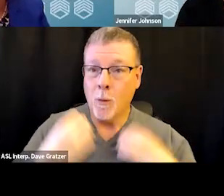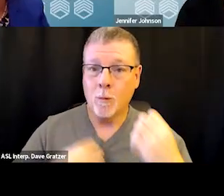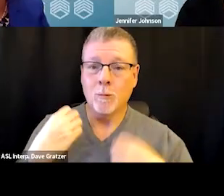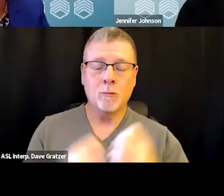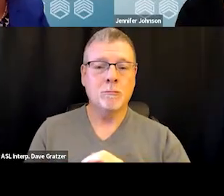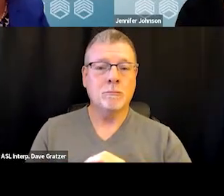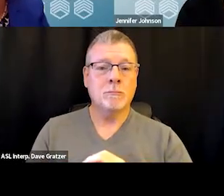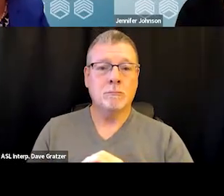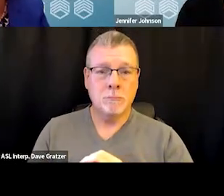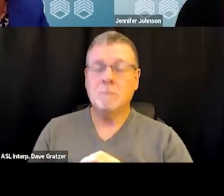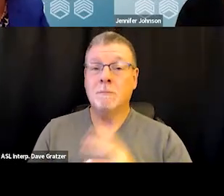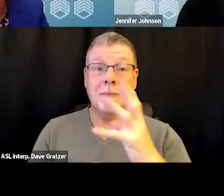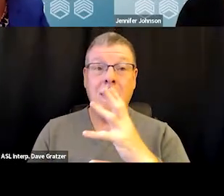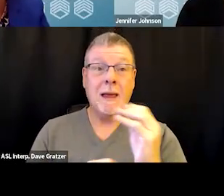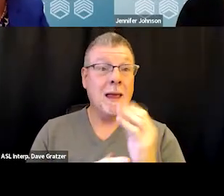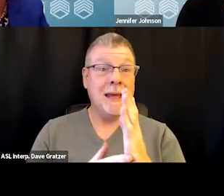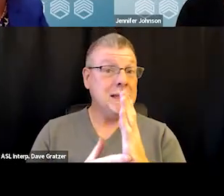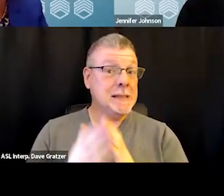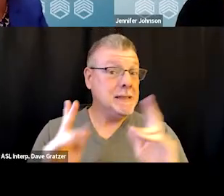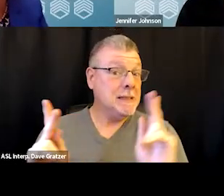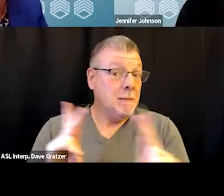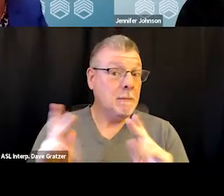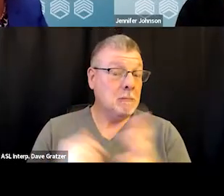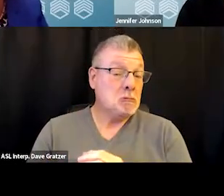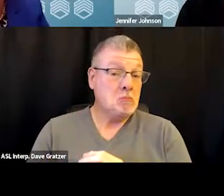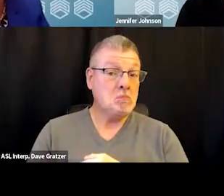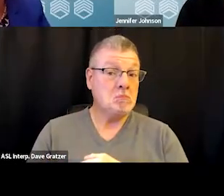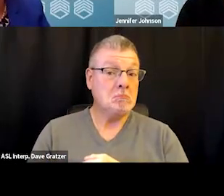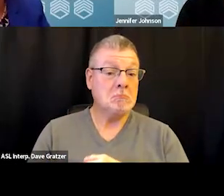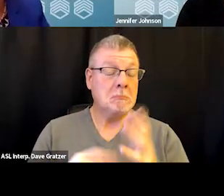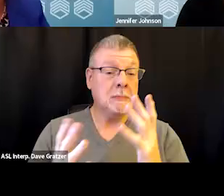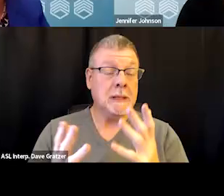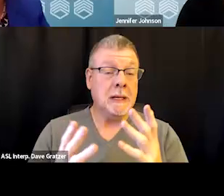Um, and some people they meet may be, um, prescribed medication for